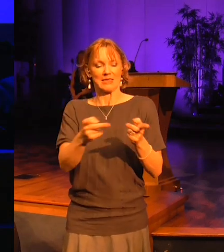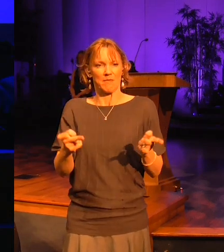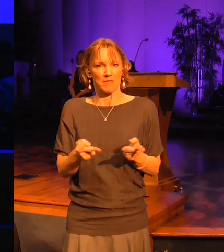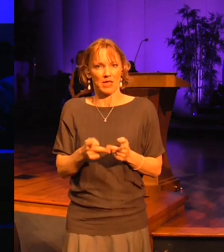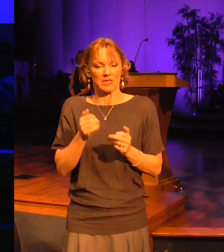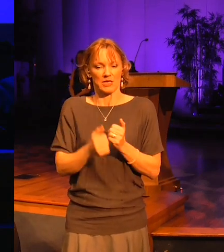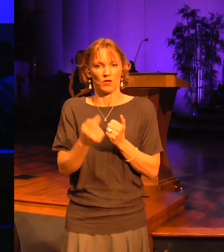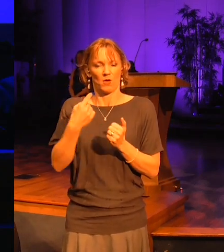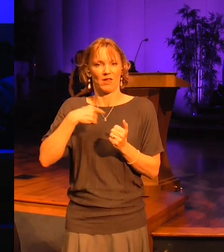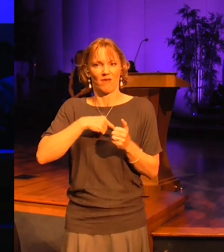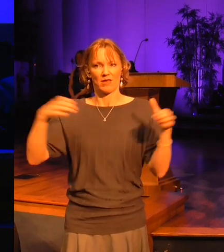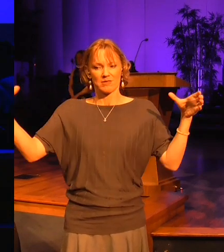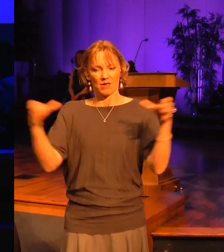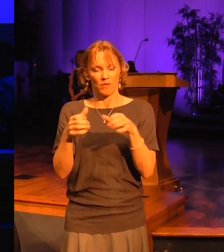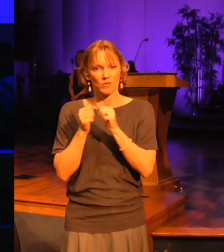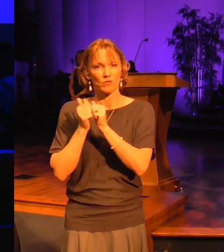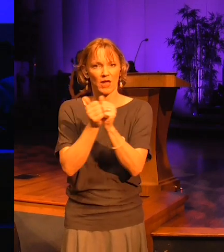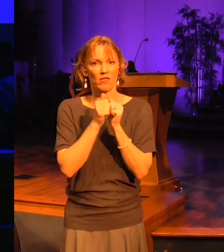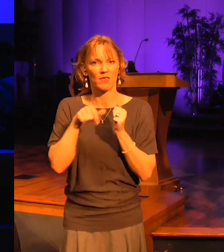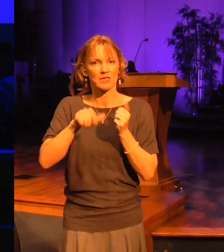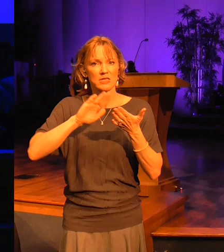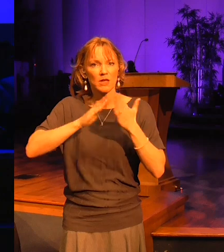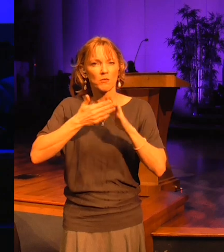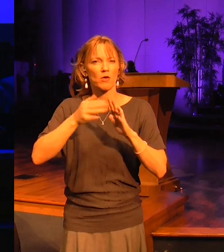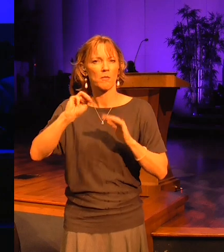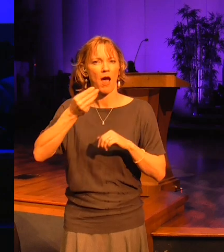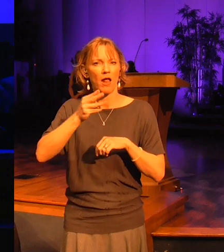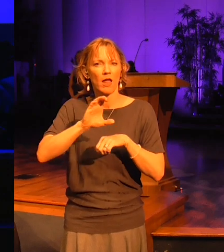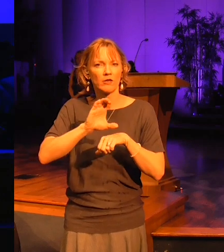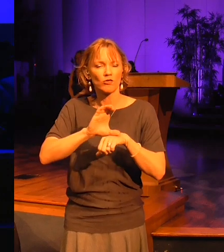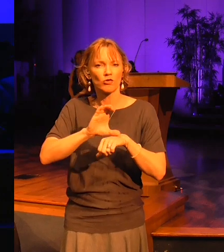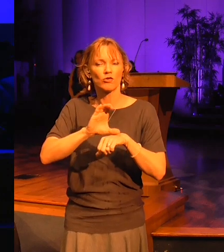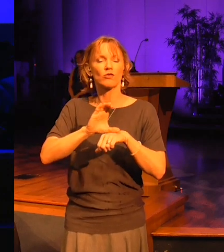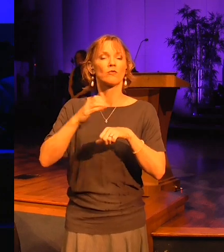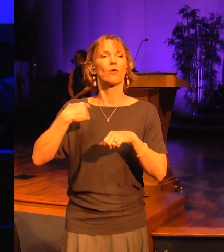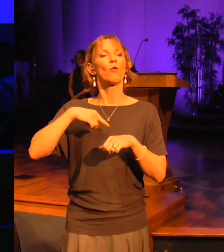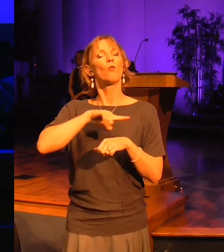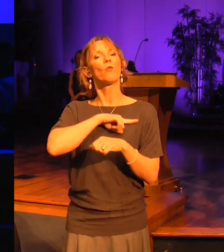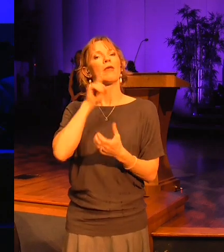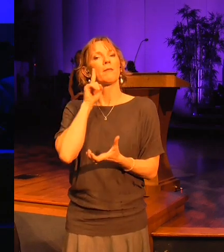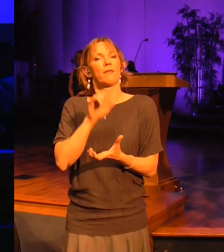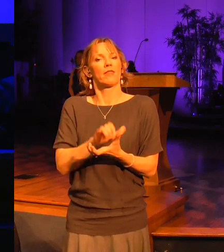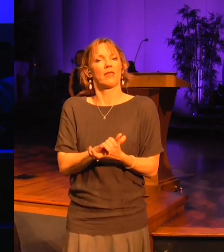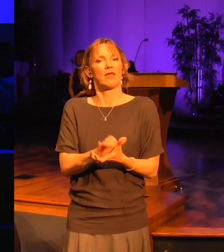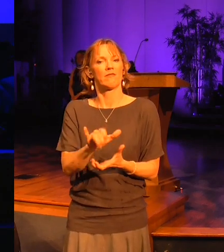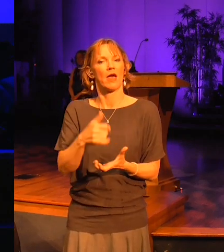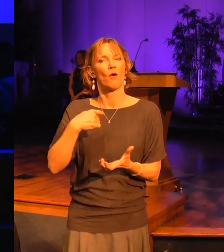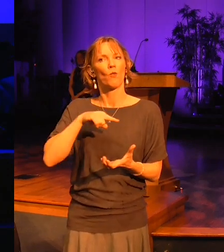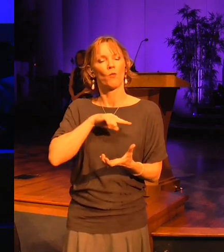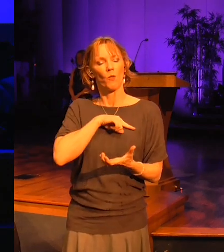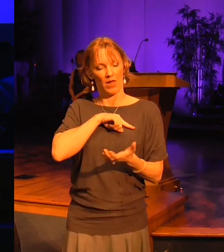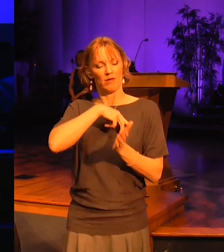together in community mile high church that we believe that and we step into the world with